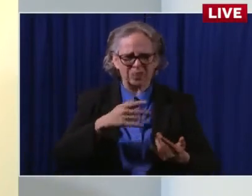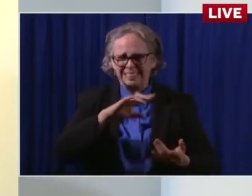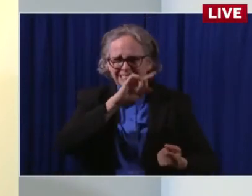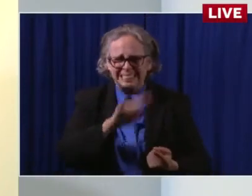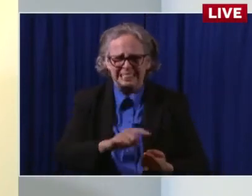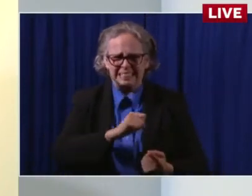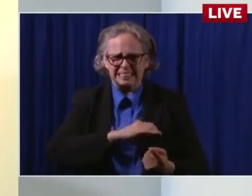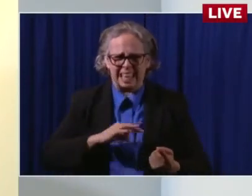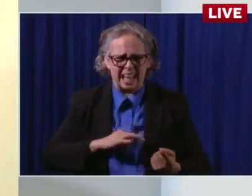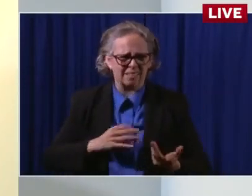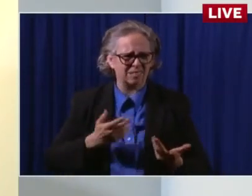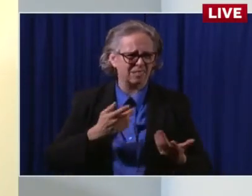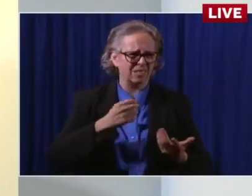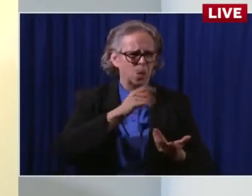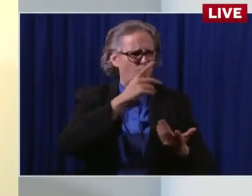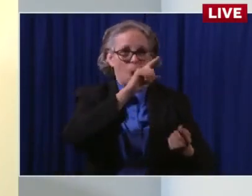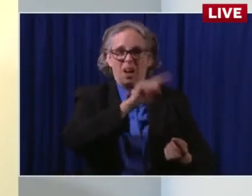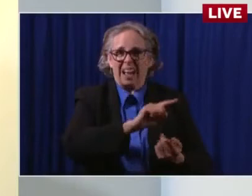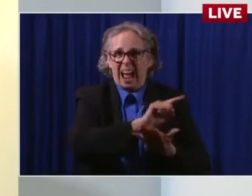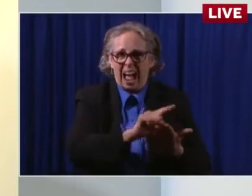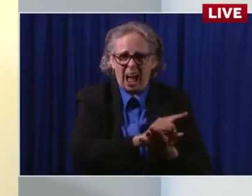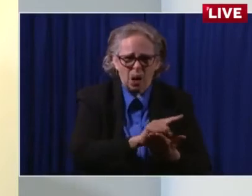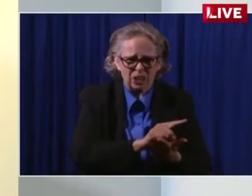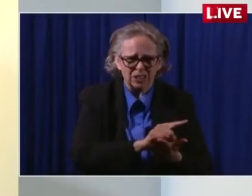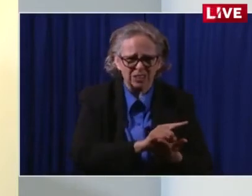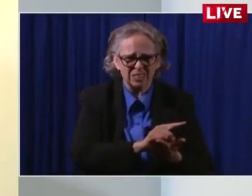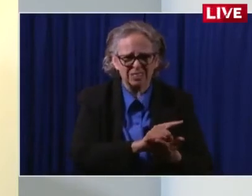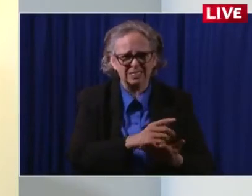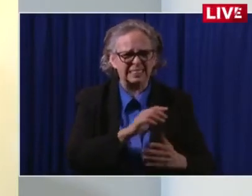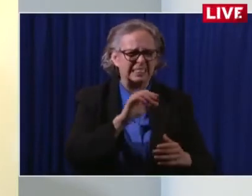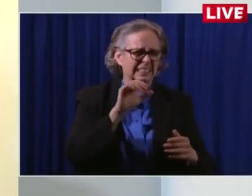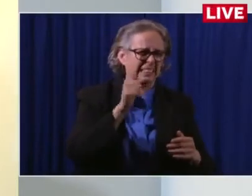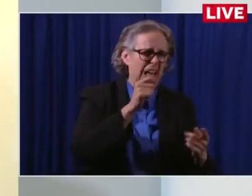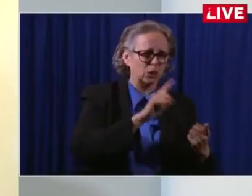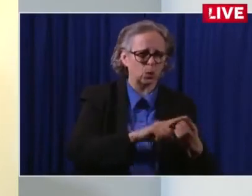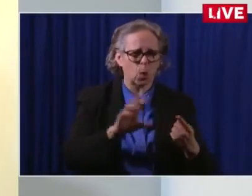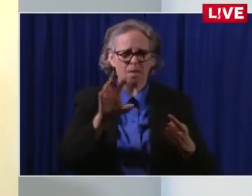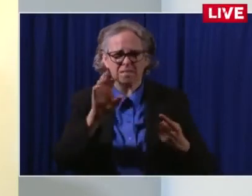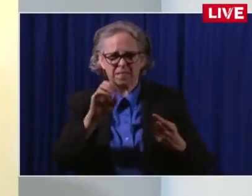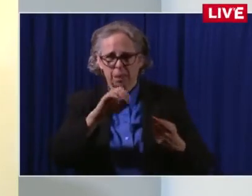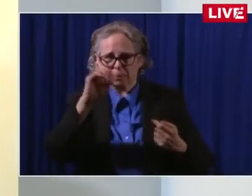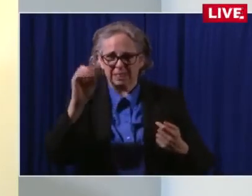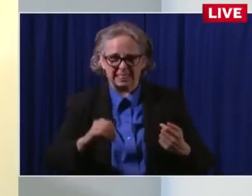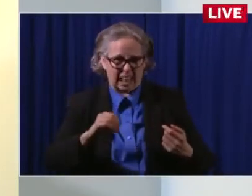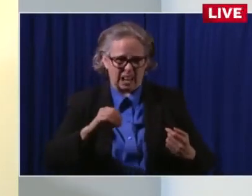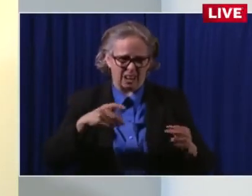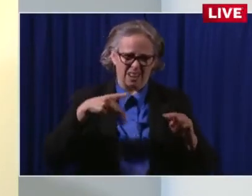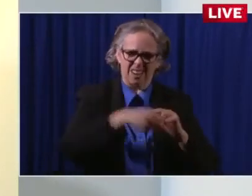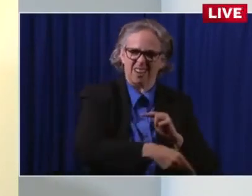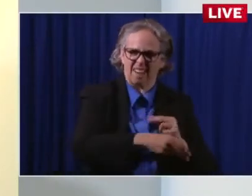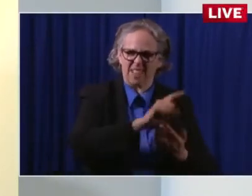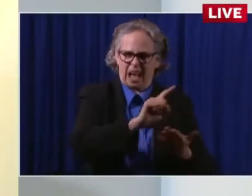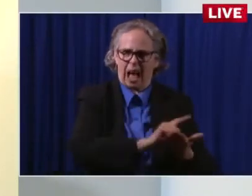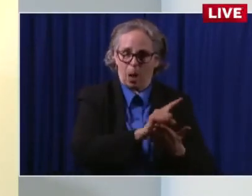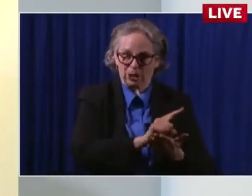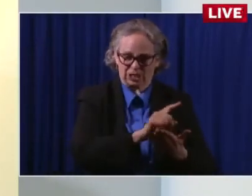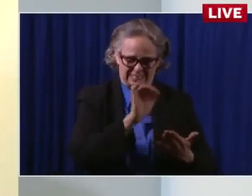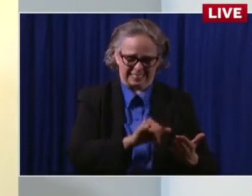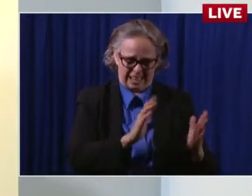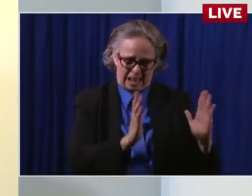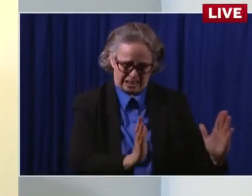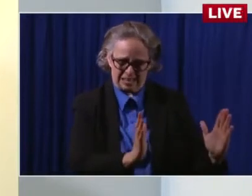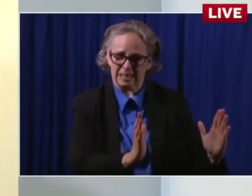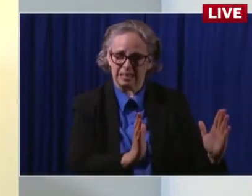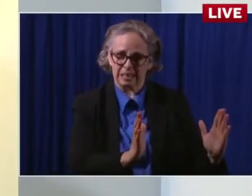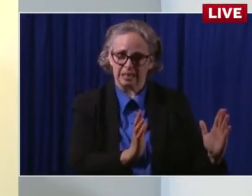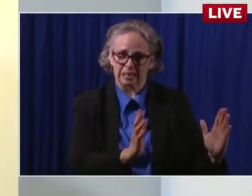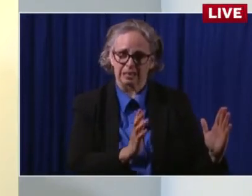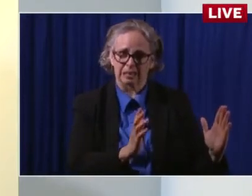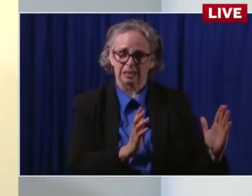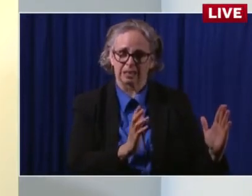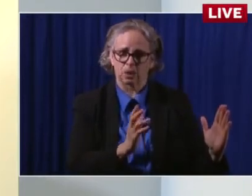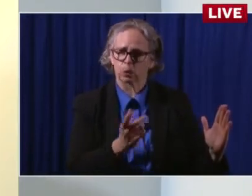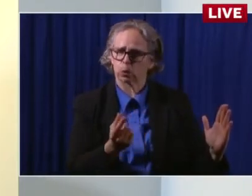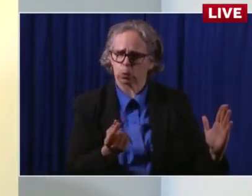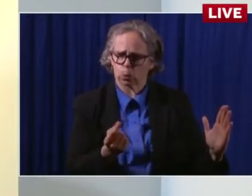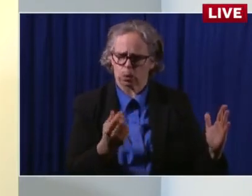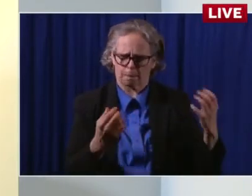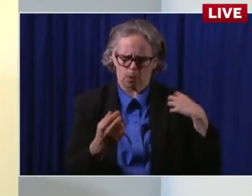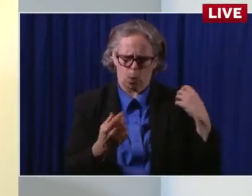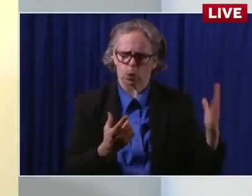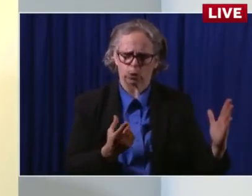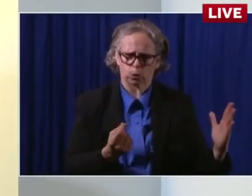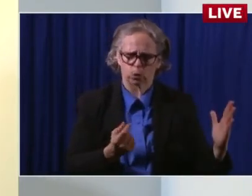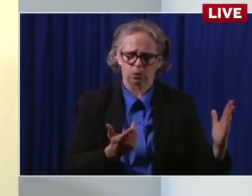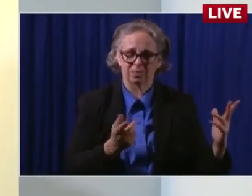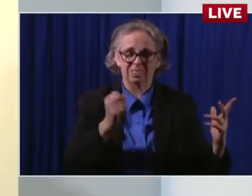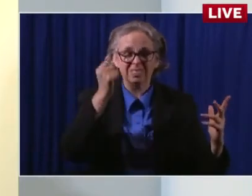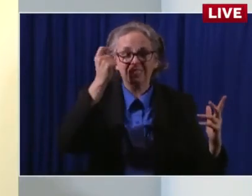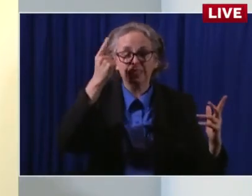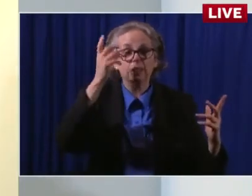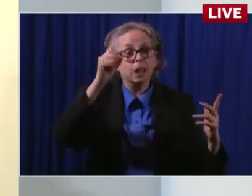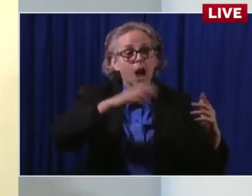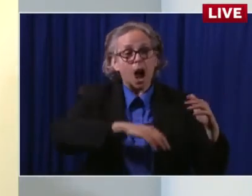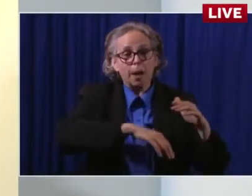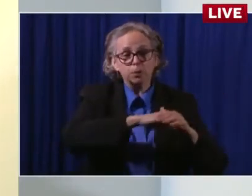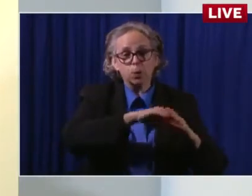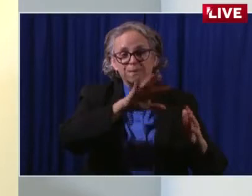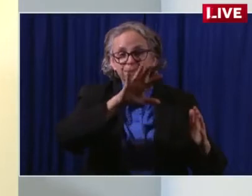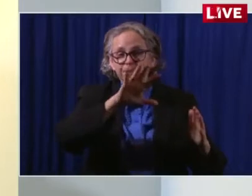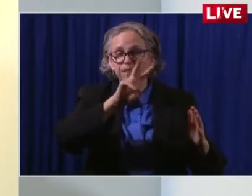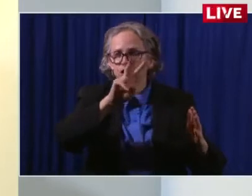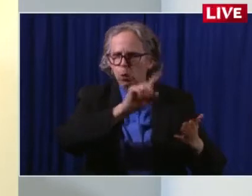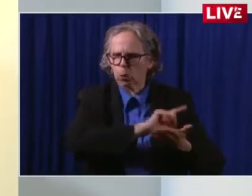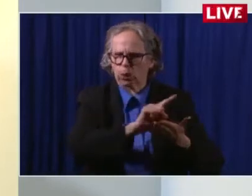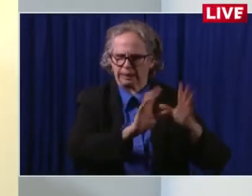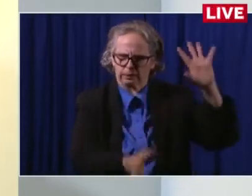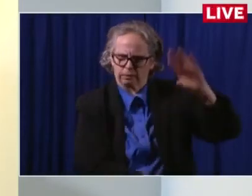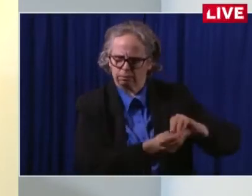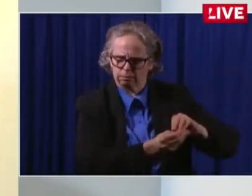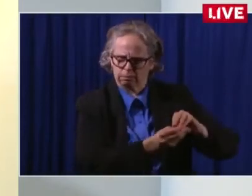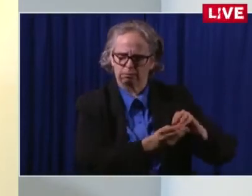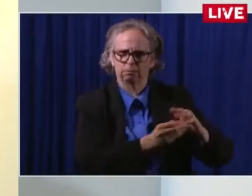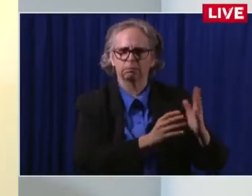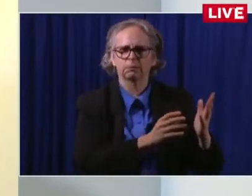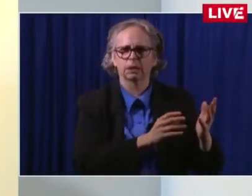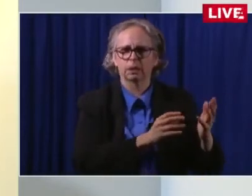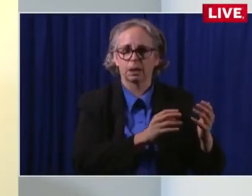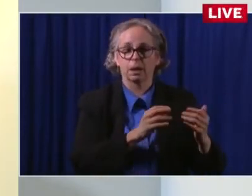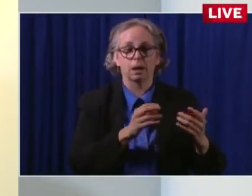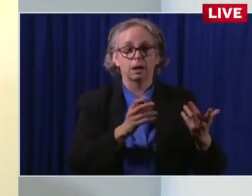EMPLOYERS WHO WANT TO REDUCE STAFF AND REDUCE HOURS AND THE UNIFORM CENTAGE BETWEEN 10% AND 50%, SO THEY WILL REDUCE HOURS FOR A PLACE BETWEEN 10% AND 50%, AND MAXIMUM UP TO 52 WEEKS, AND